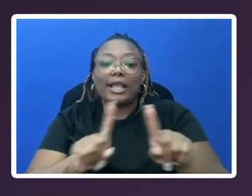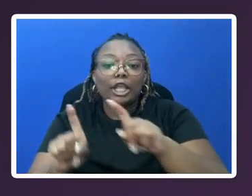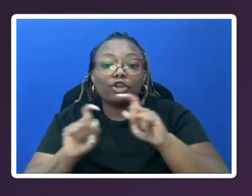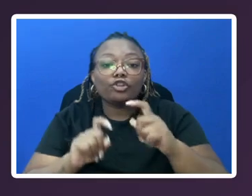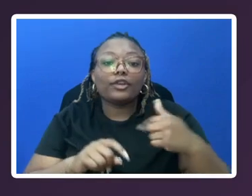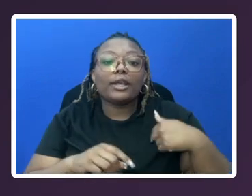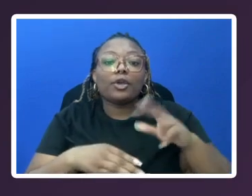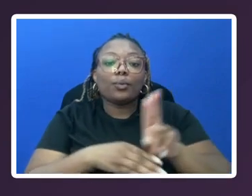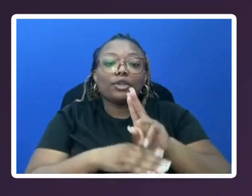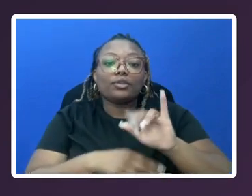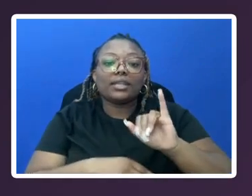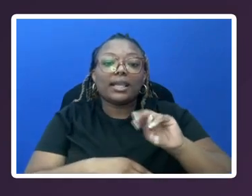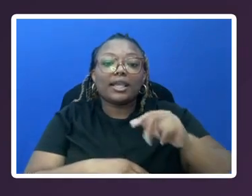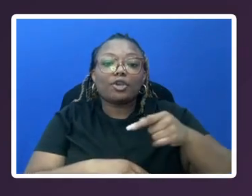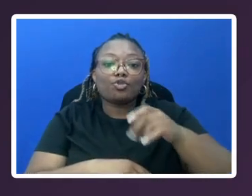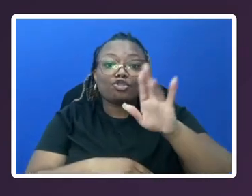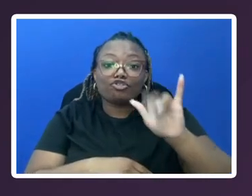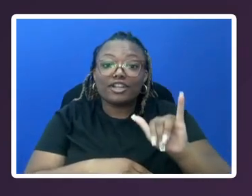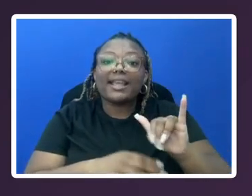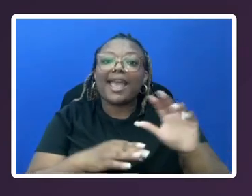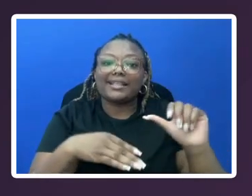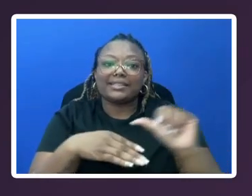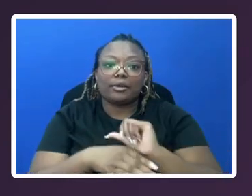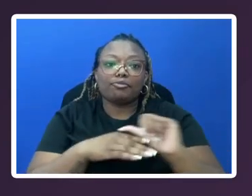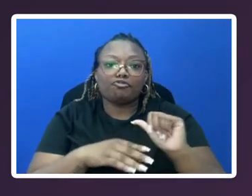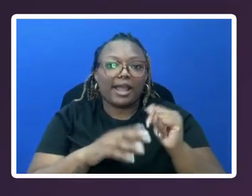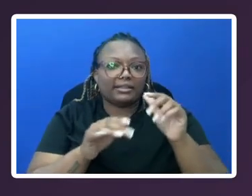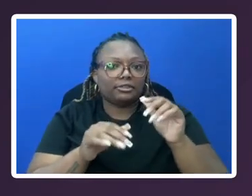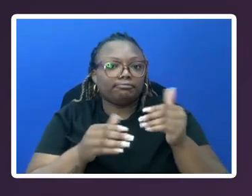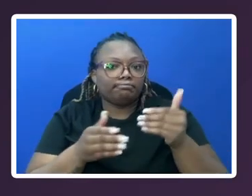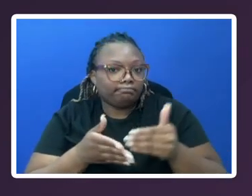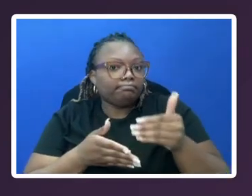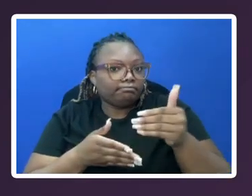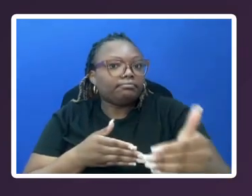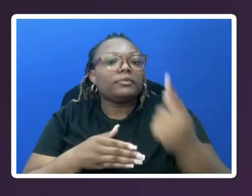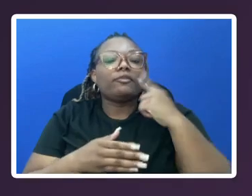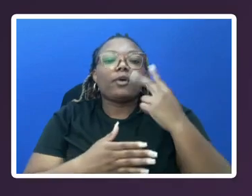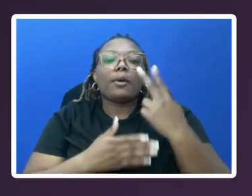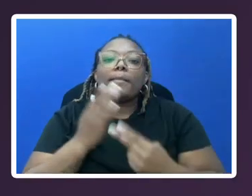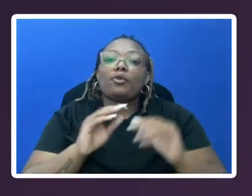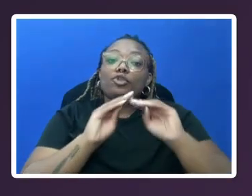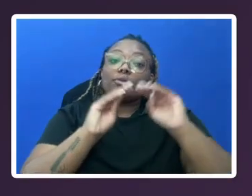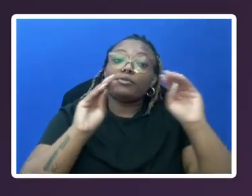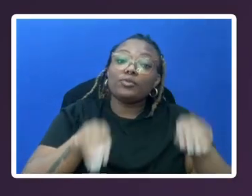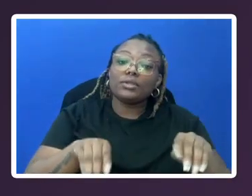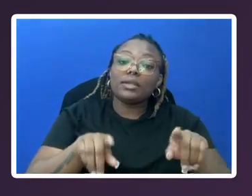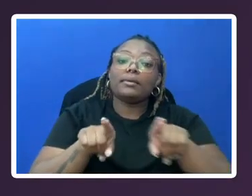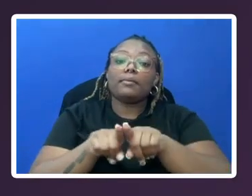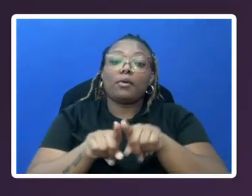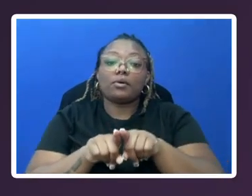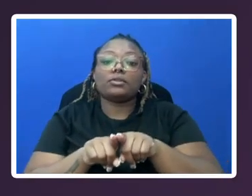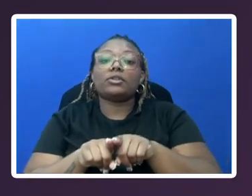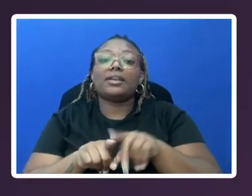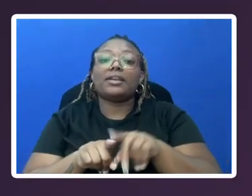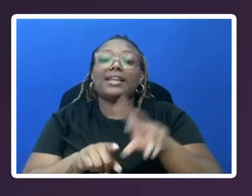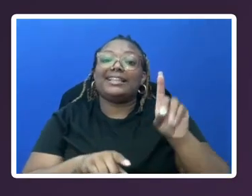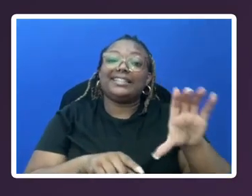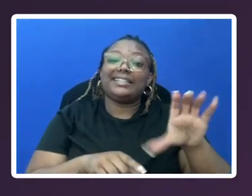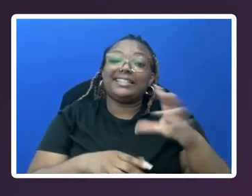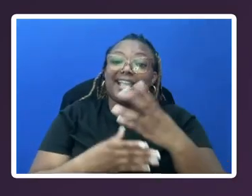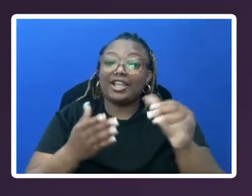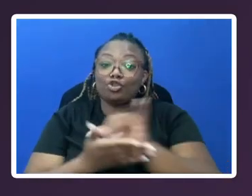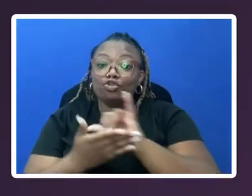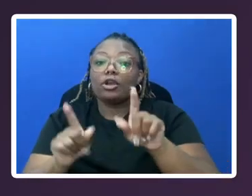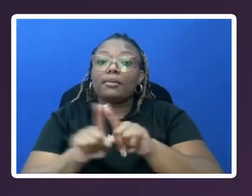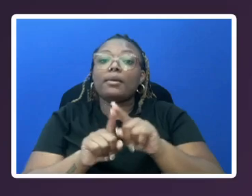a practice routinely, in both the museum in D.C. and New York, as well as for our online lessons.